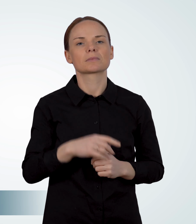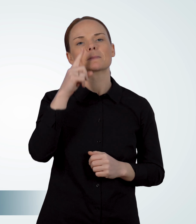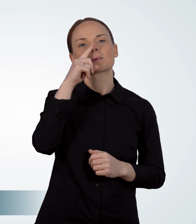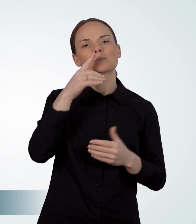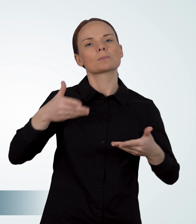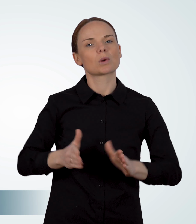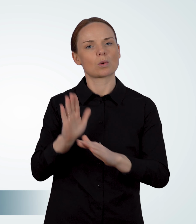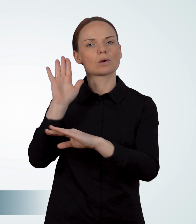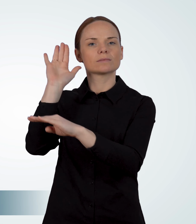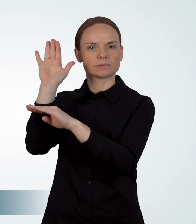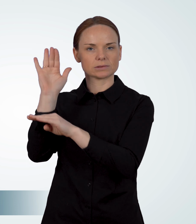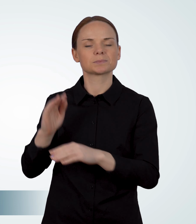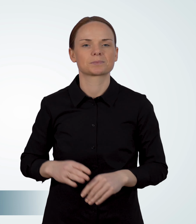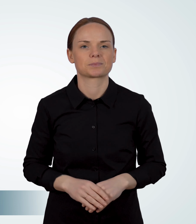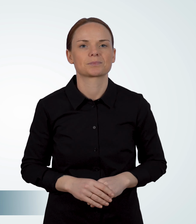• people born overseas.